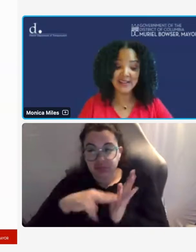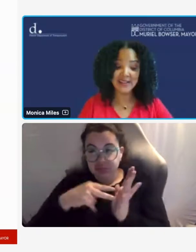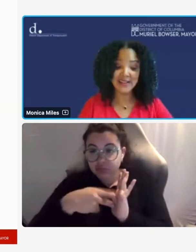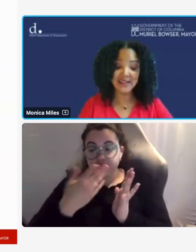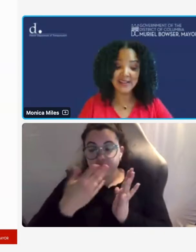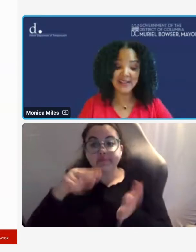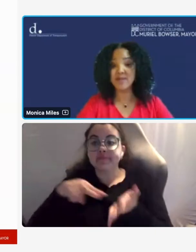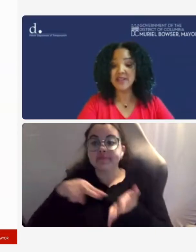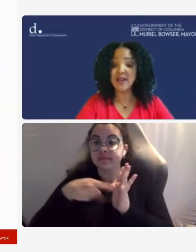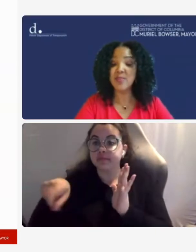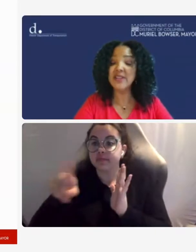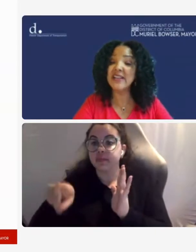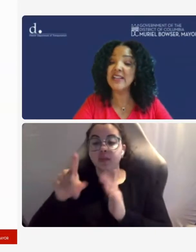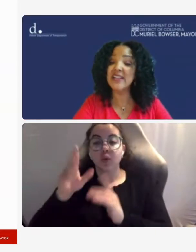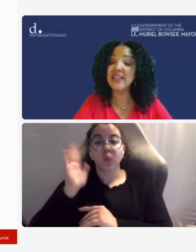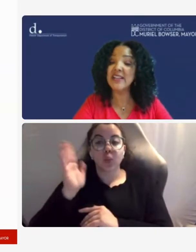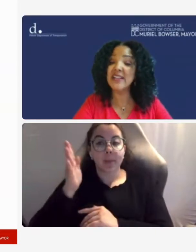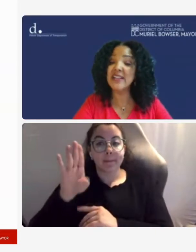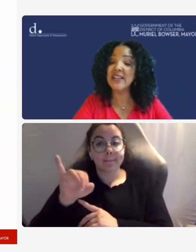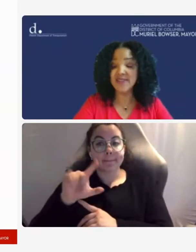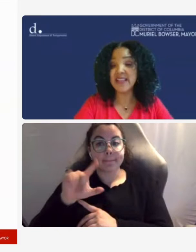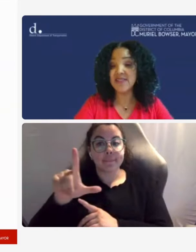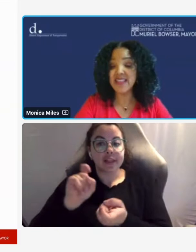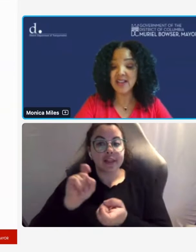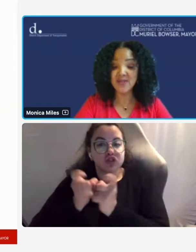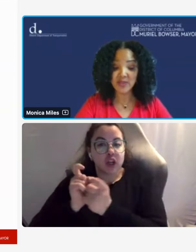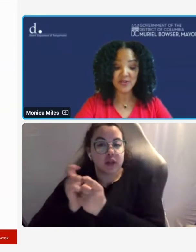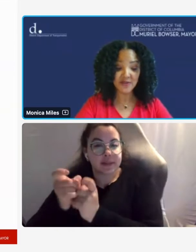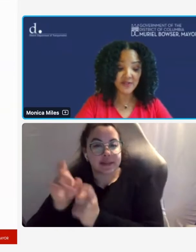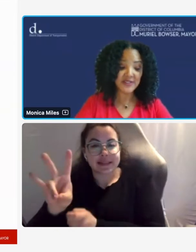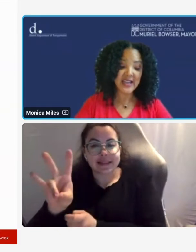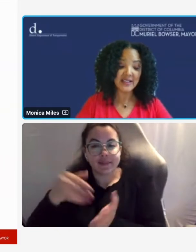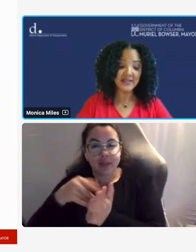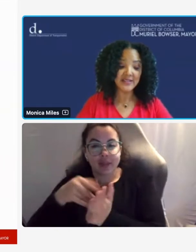is that there's going to be a billing adjustment of seven thousand one hundred and fifty dollars